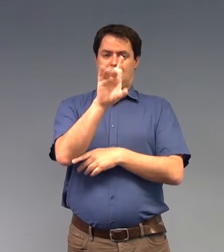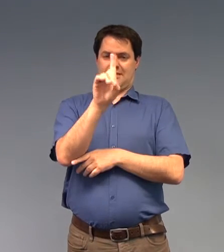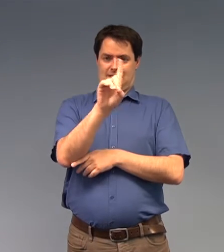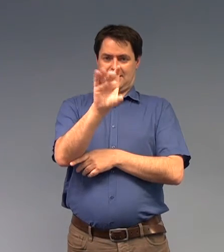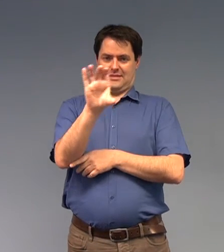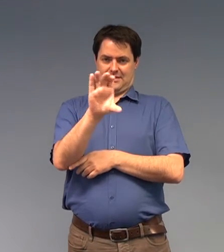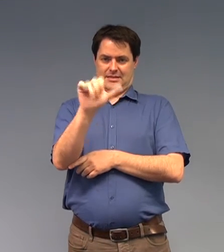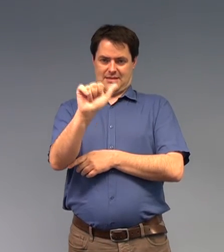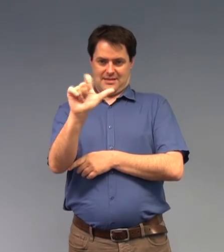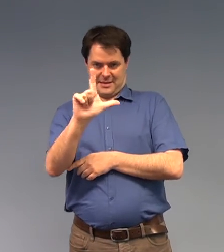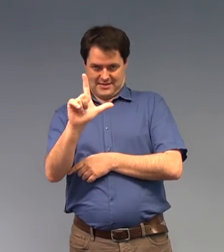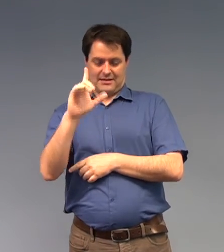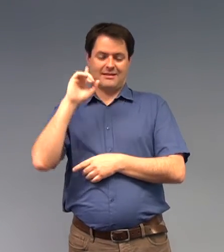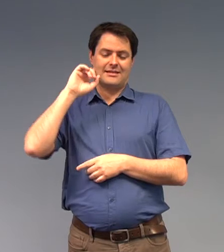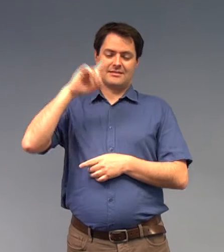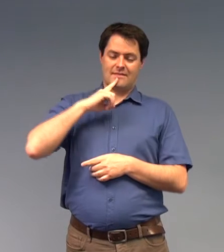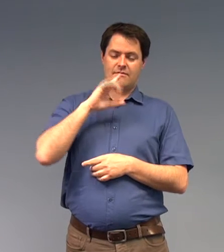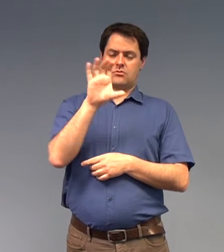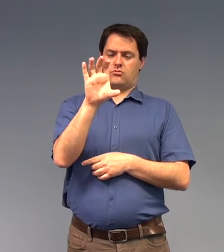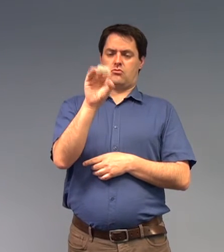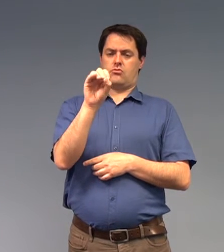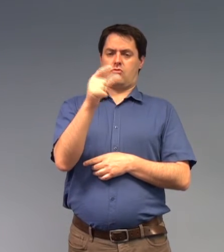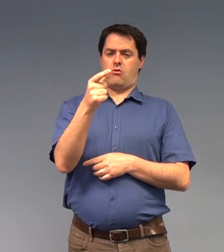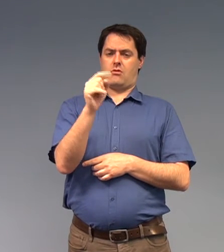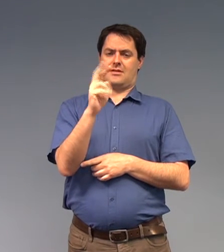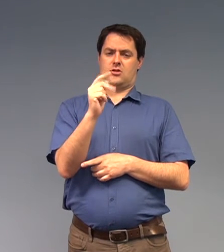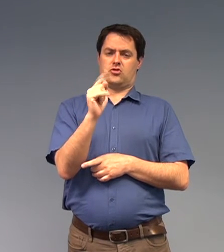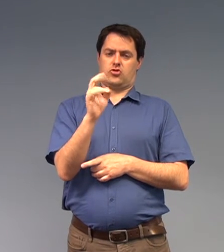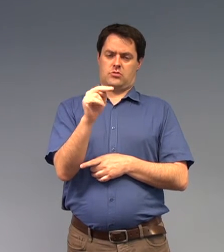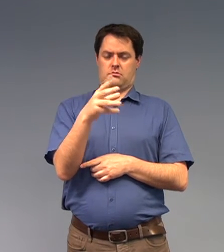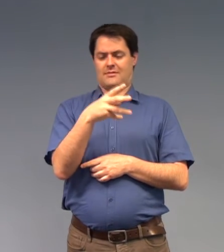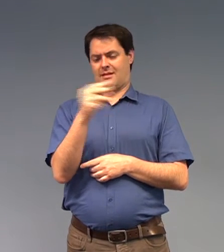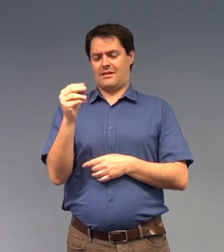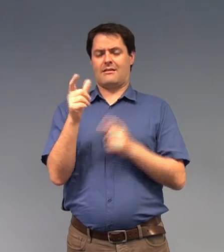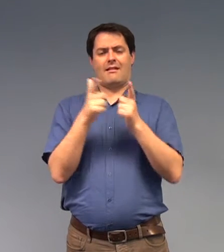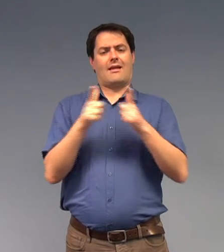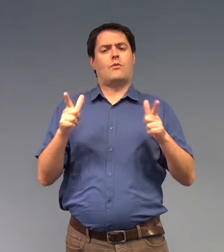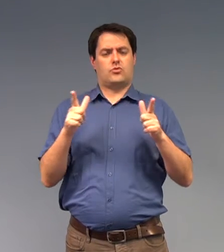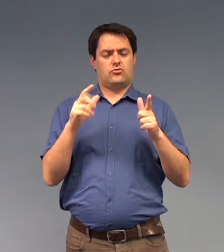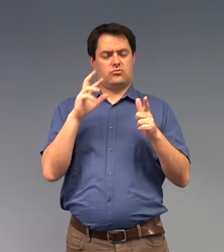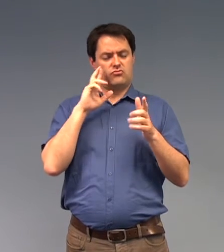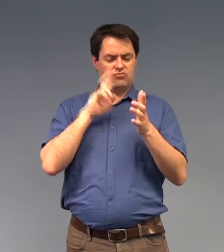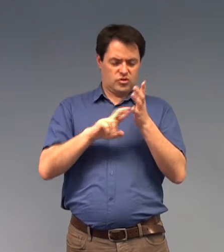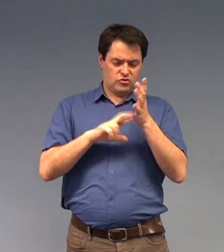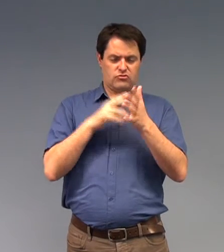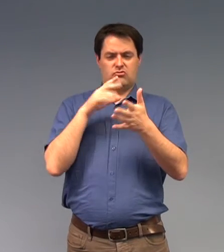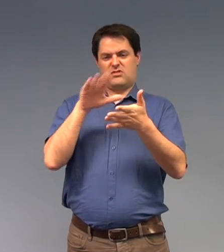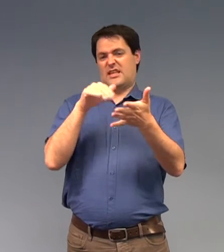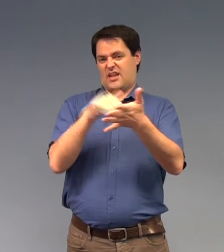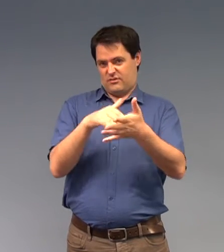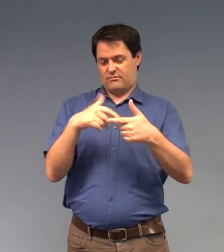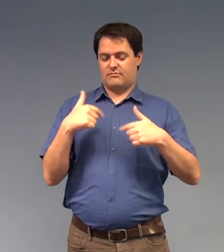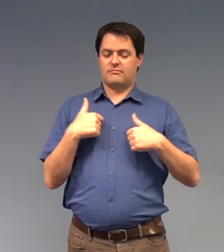And I work as a researcher there at a centre called DCAL